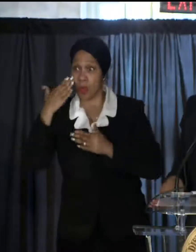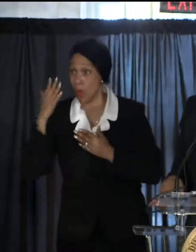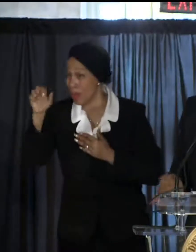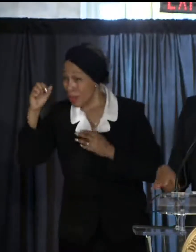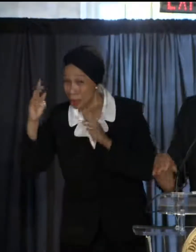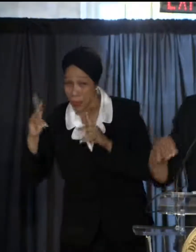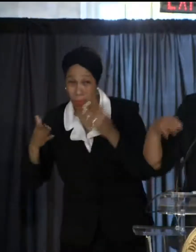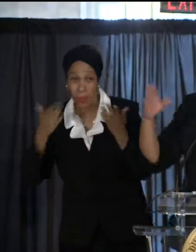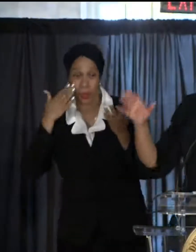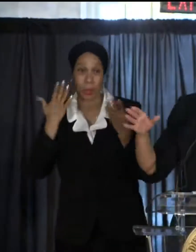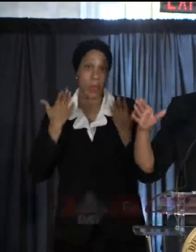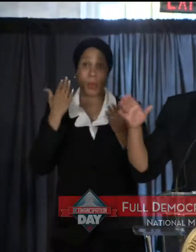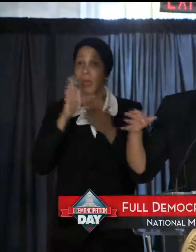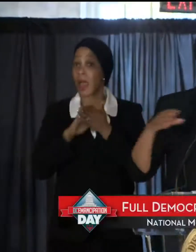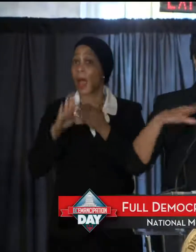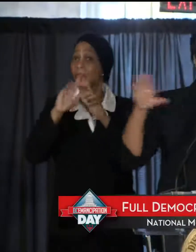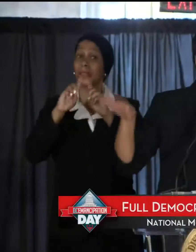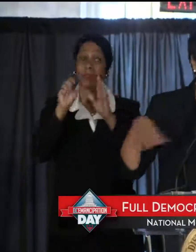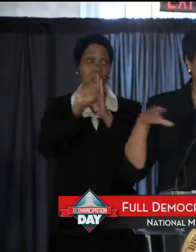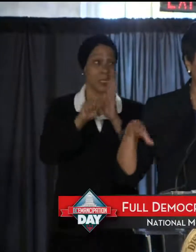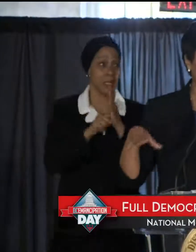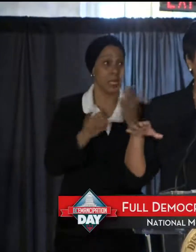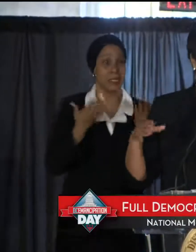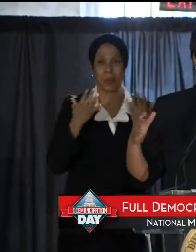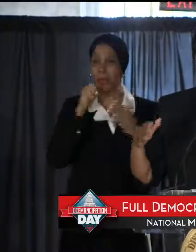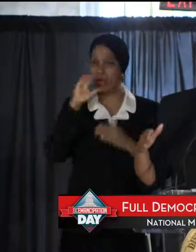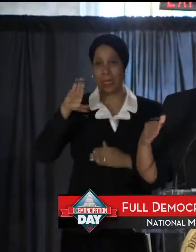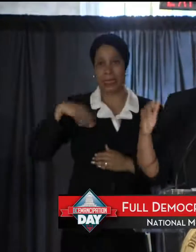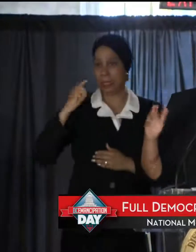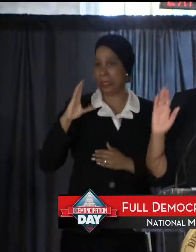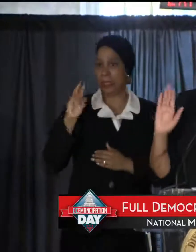SOME OF YOU WENT TO COLLEGES OUTSIDE OF THE DMV AND YOU HAVE